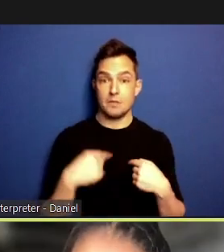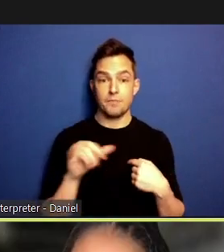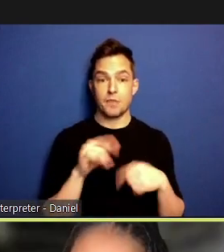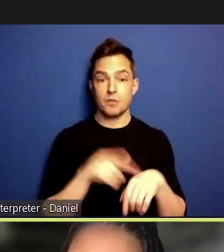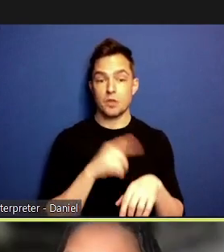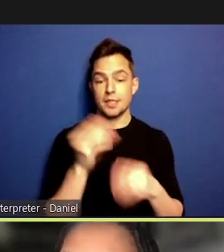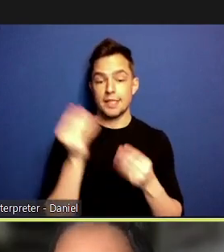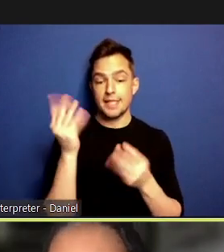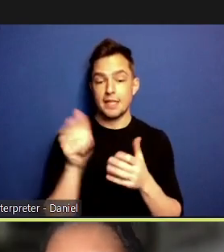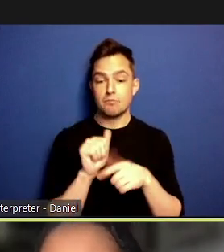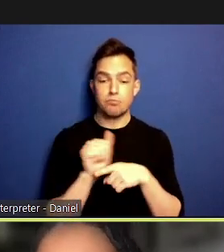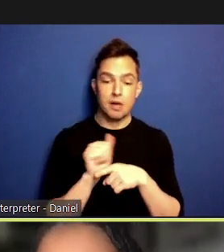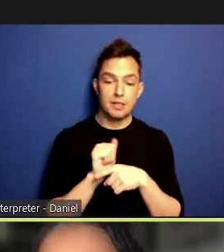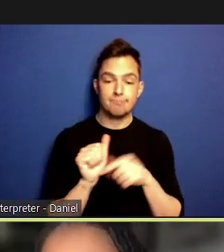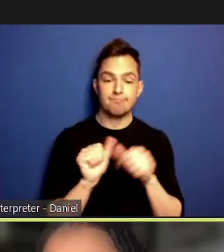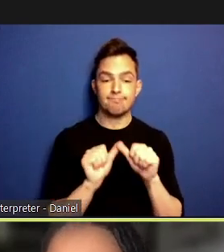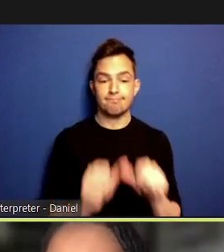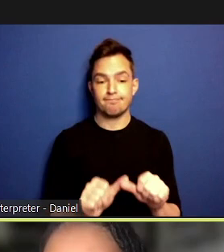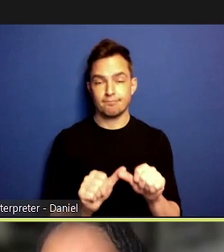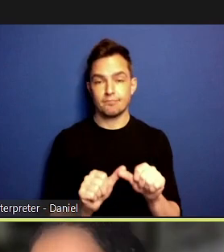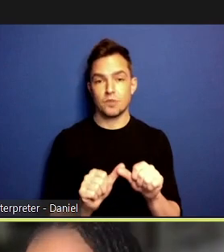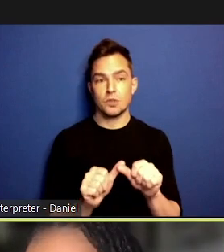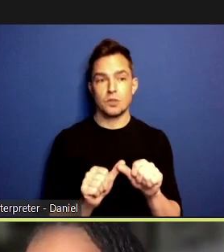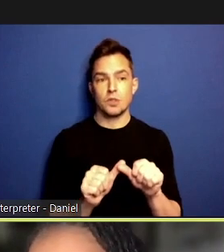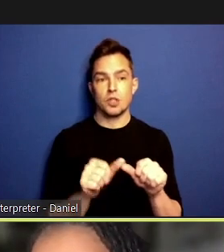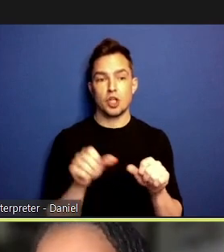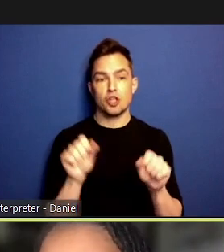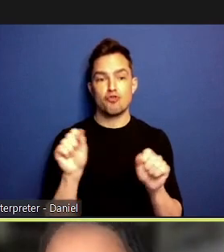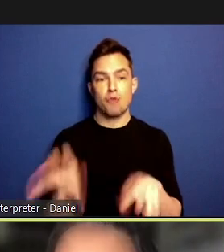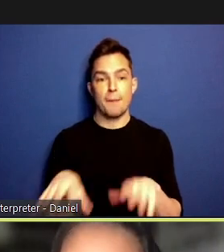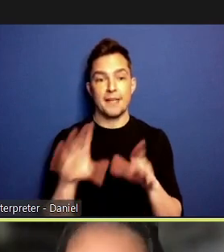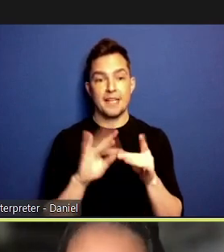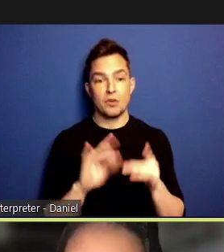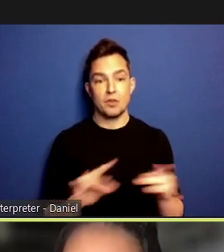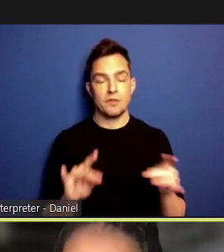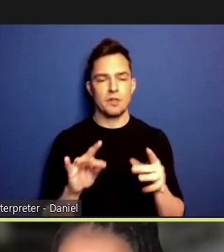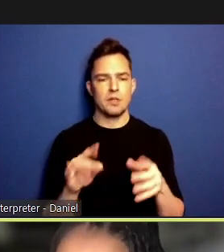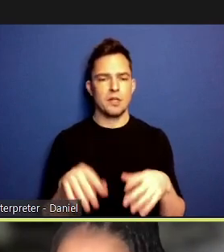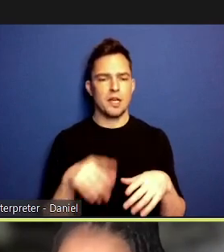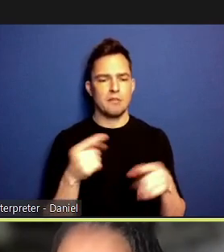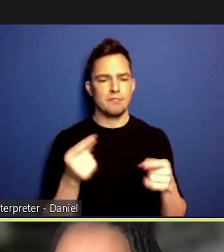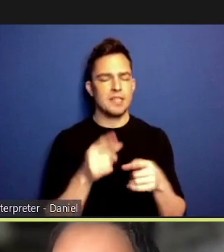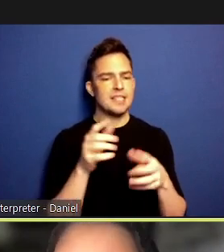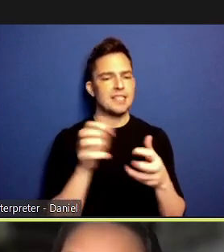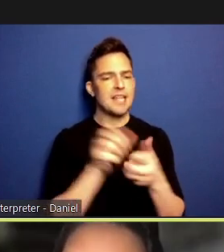continue to draw upon narratives that rarified, damaging social norms and hierarchies, students